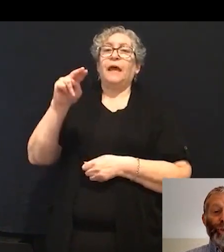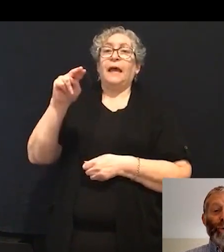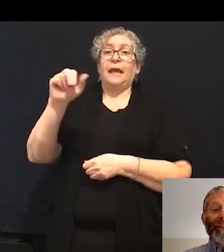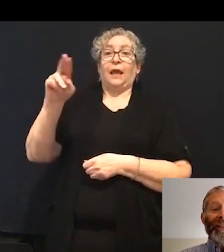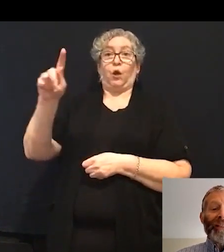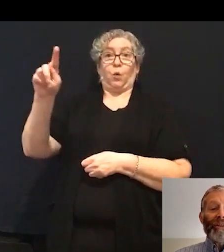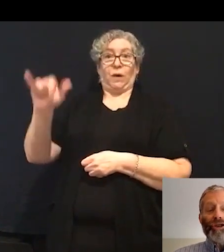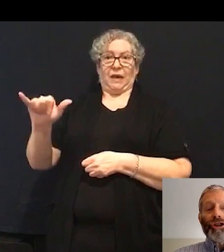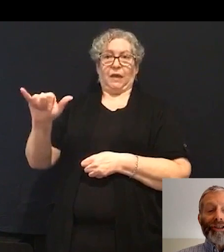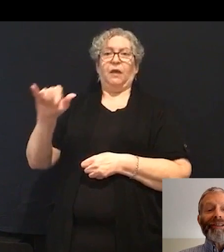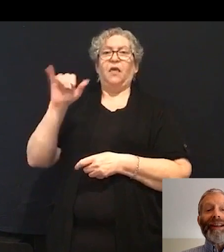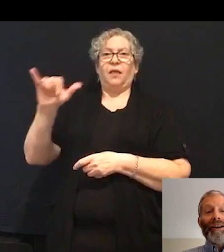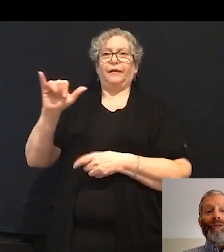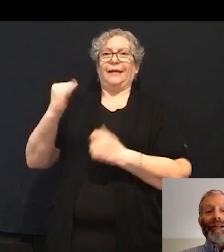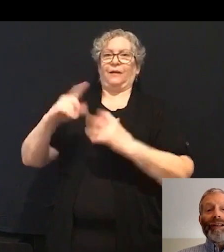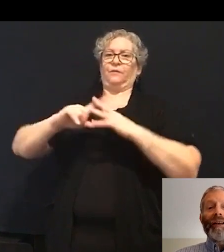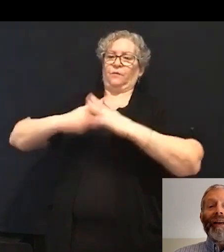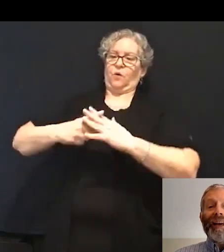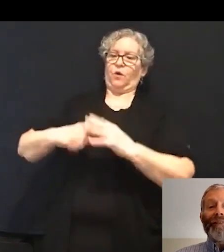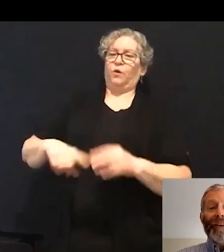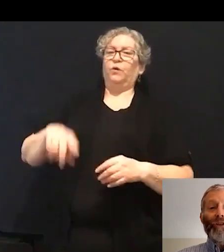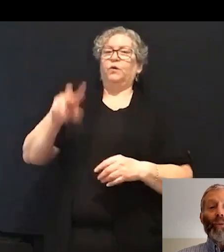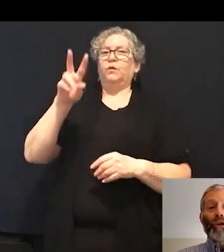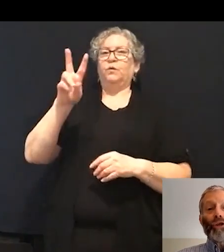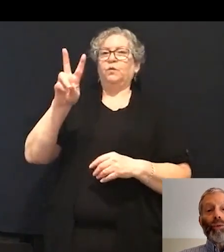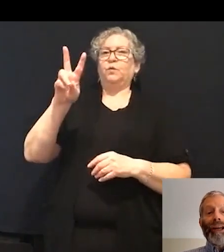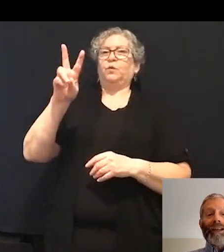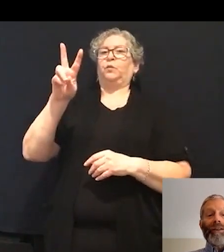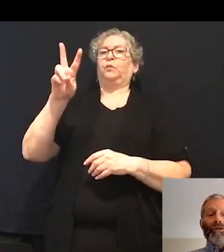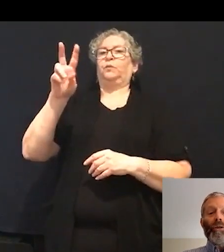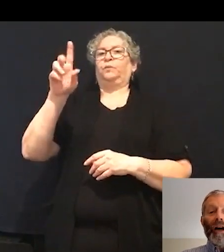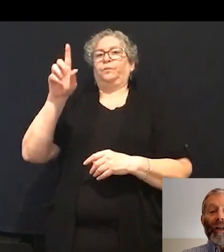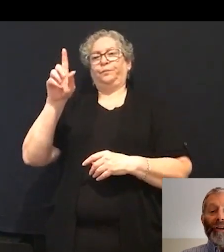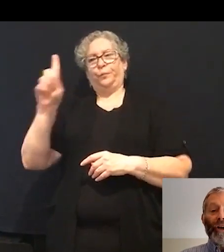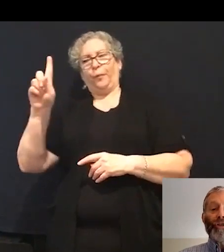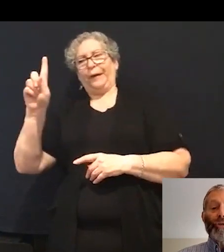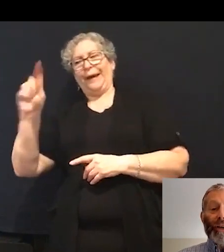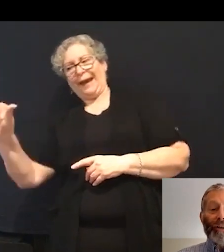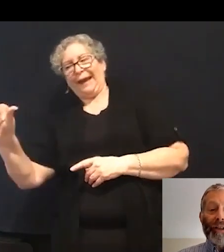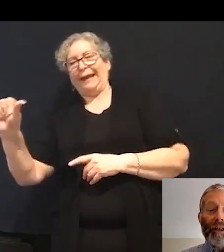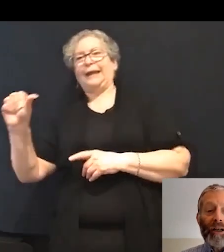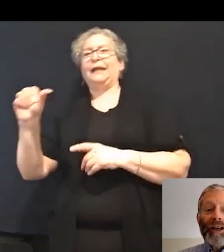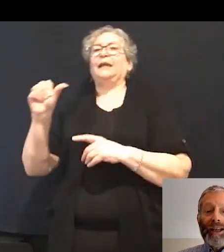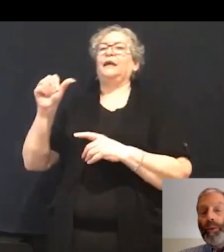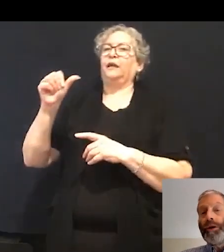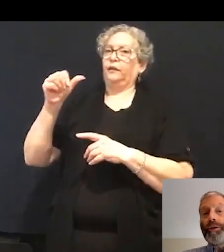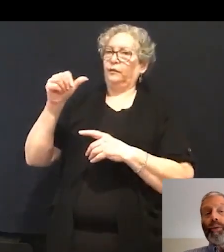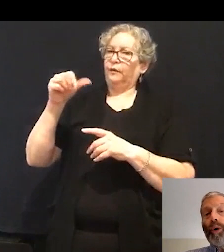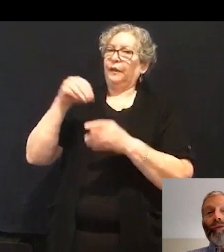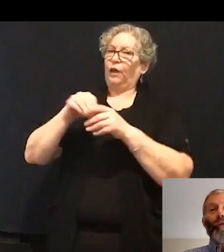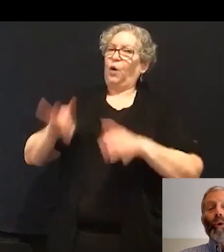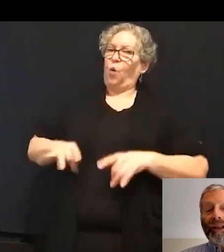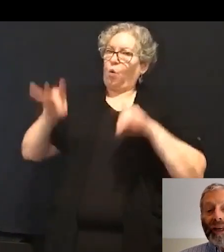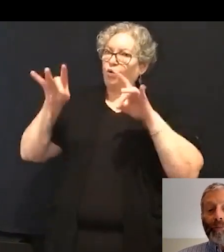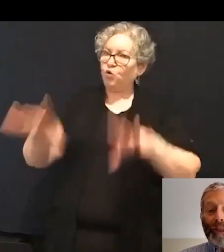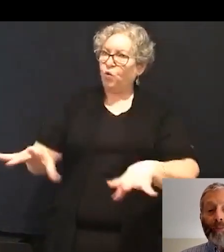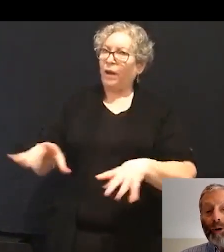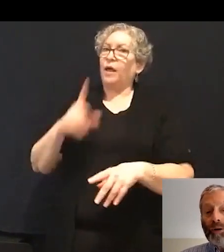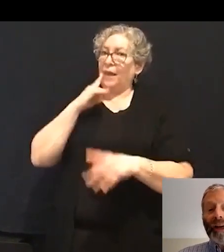Nacuity is just announcing a phase 1/2a trial in Australia. It will enroll 48 people.